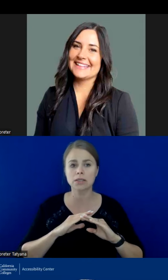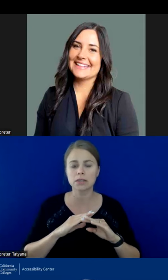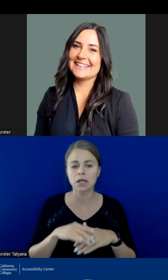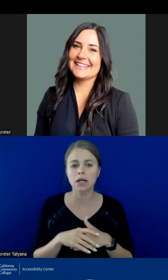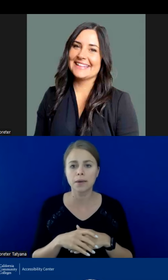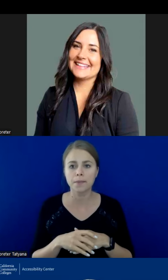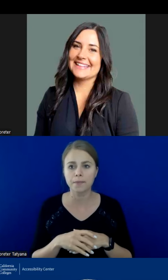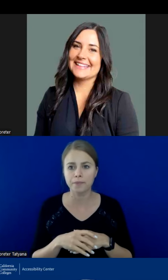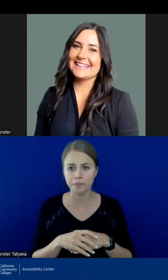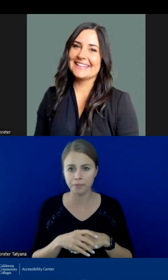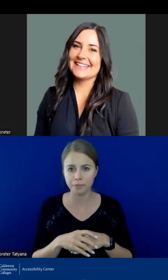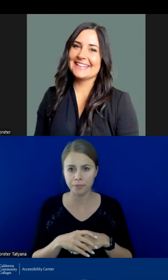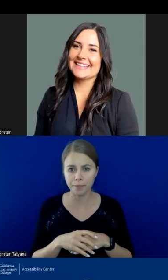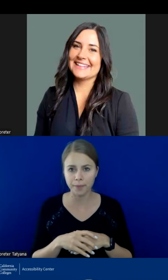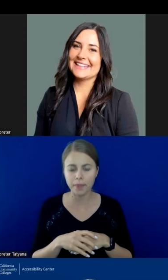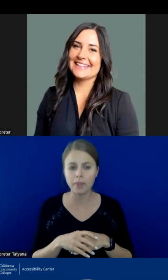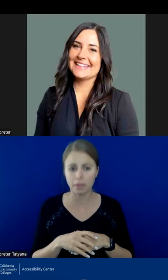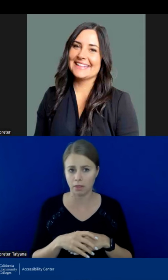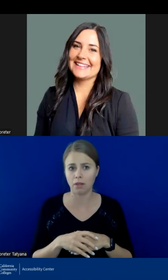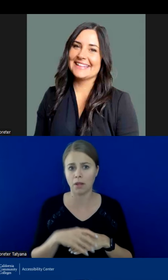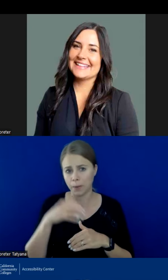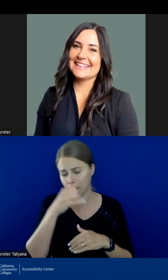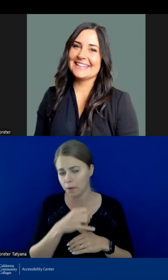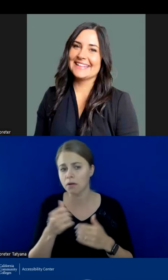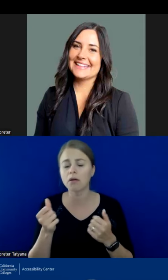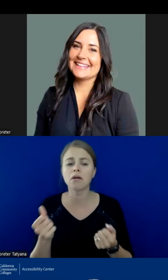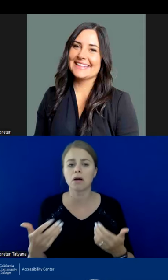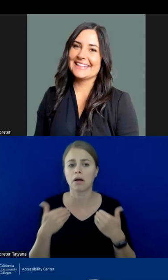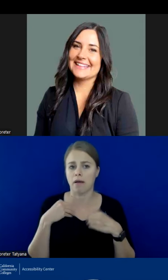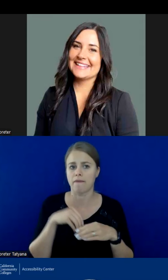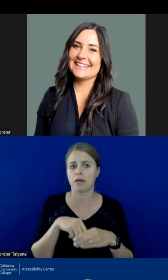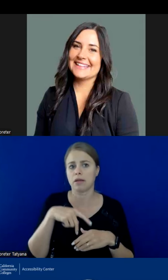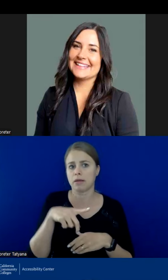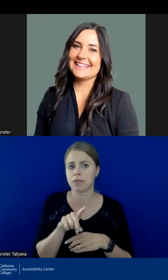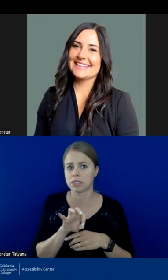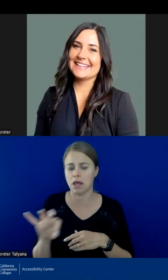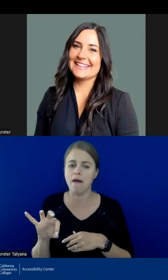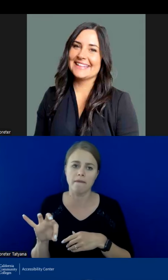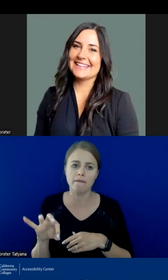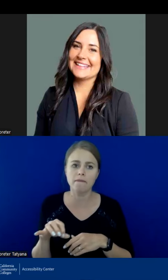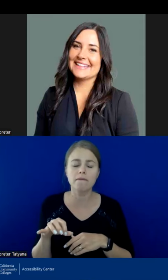and especially vast in PDF area.